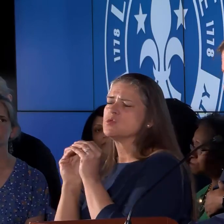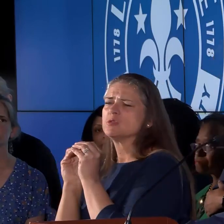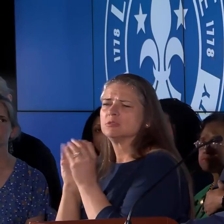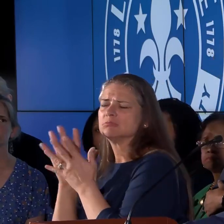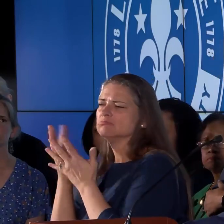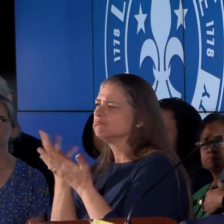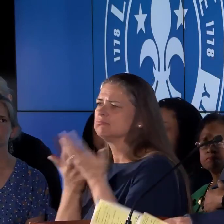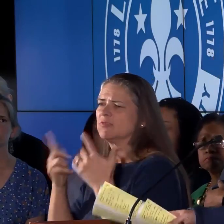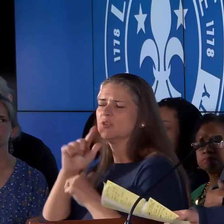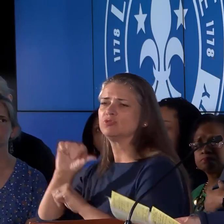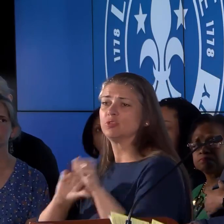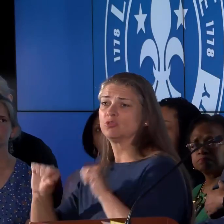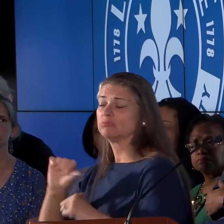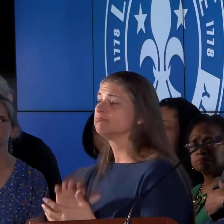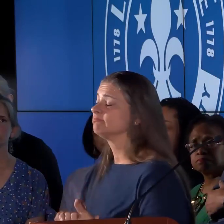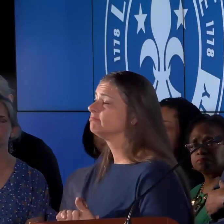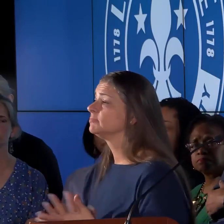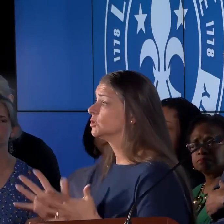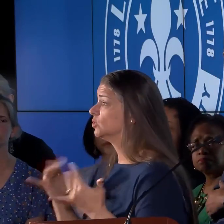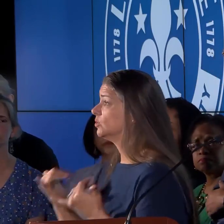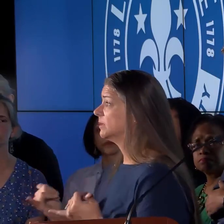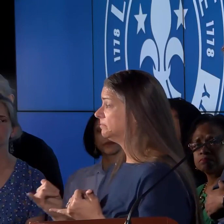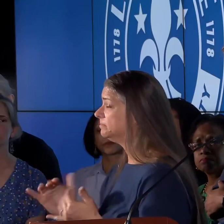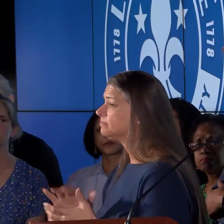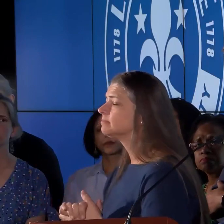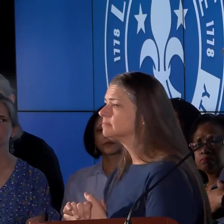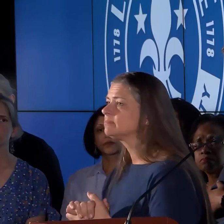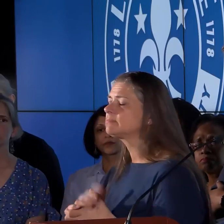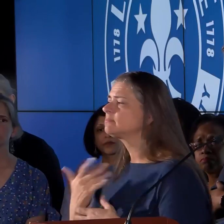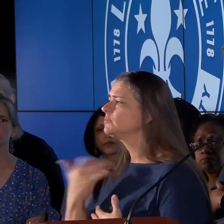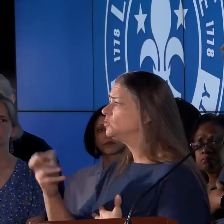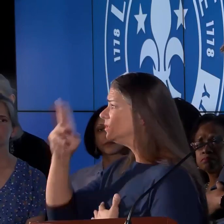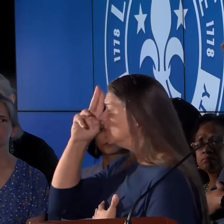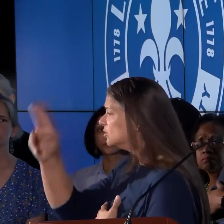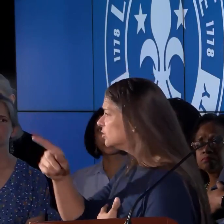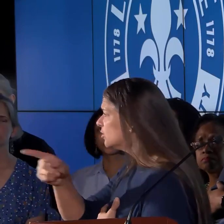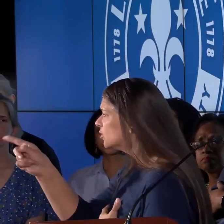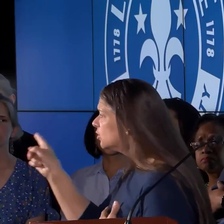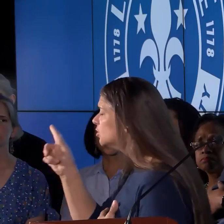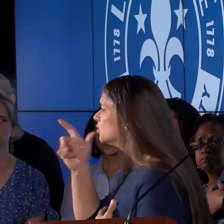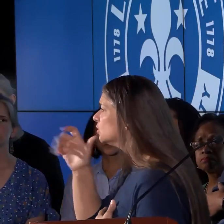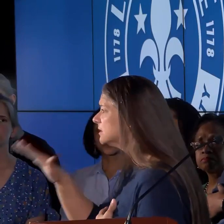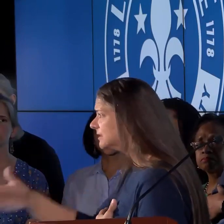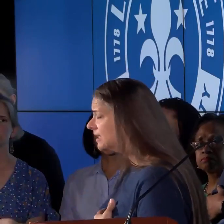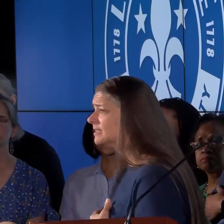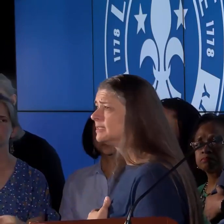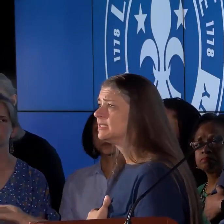today um to honor those that have fallen and ask so many families grieve I'm ordering